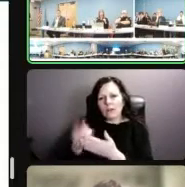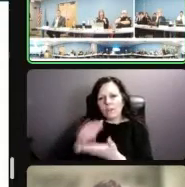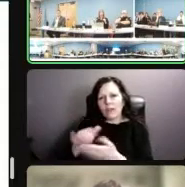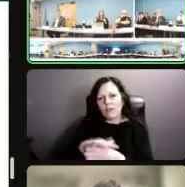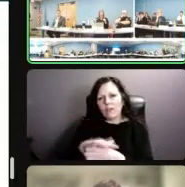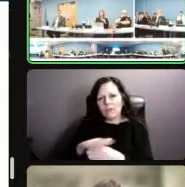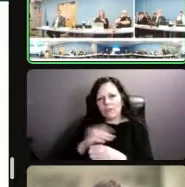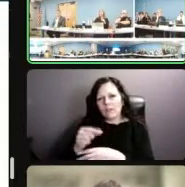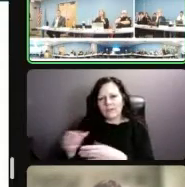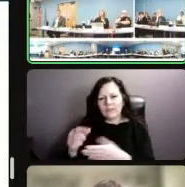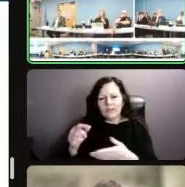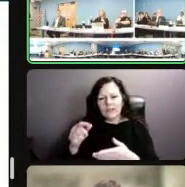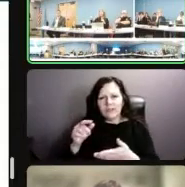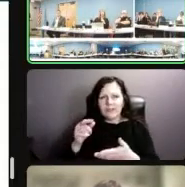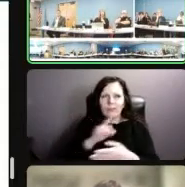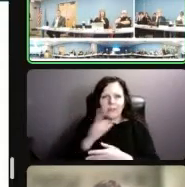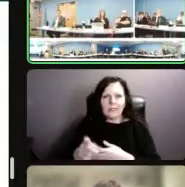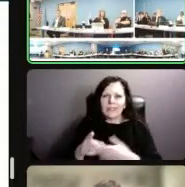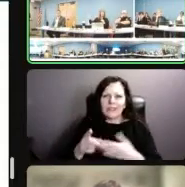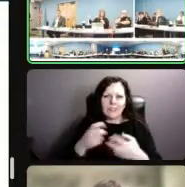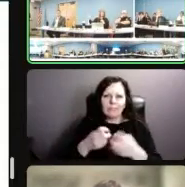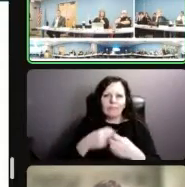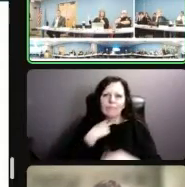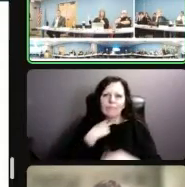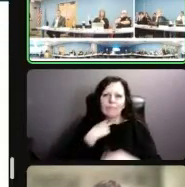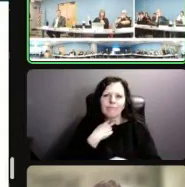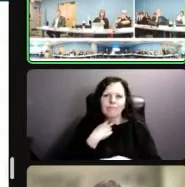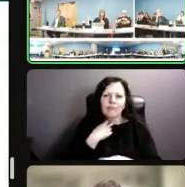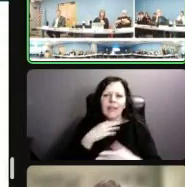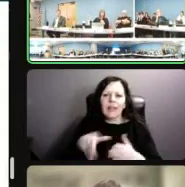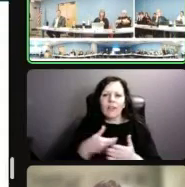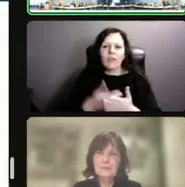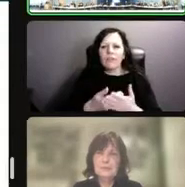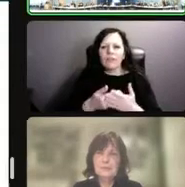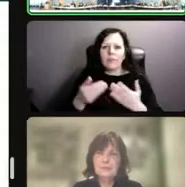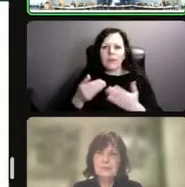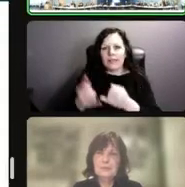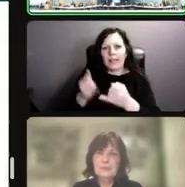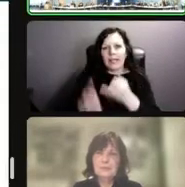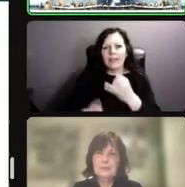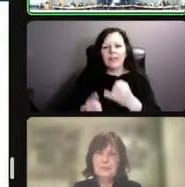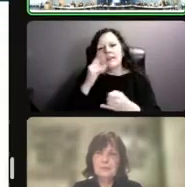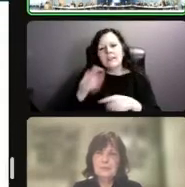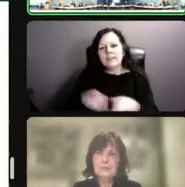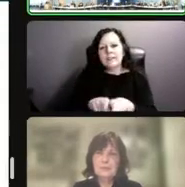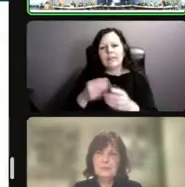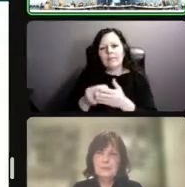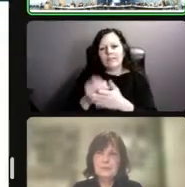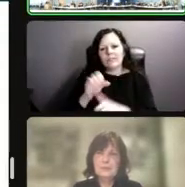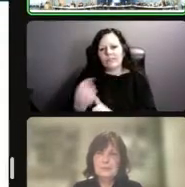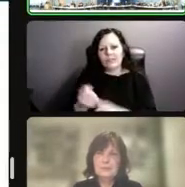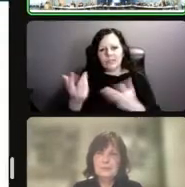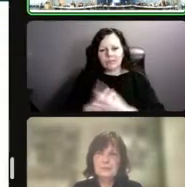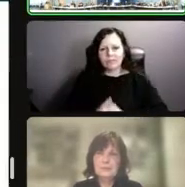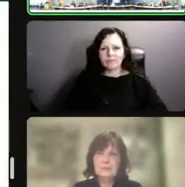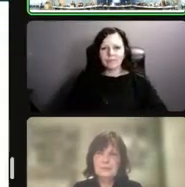CONTRIBUTES TO COMPRESSION AND TAKES AWAY FROM THE GENERAL FUND OF THOSE LOCAL GOVERNMENTS.